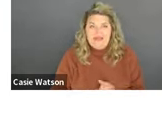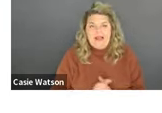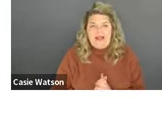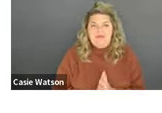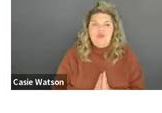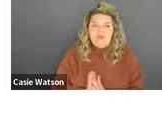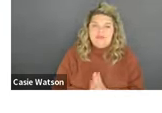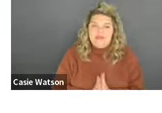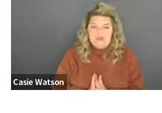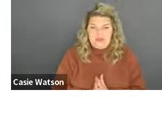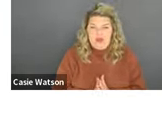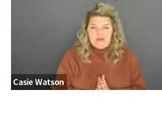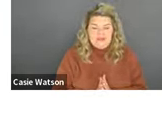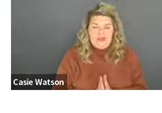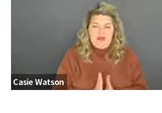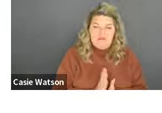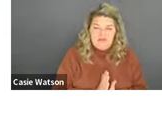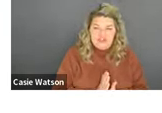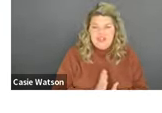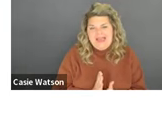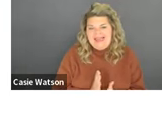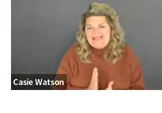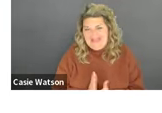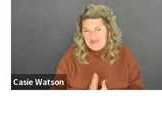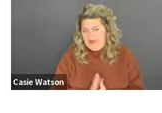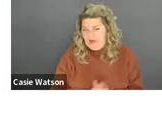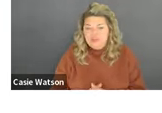meaning they have a dual sensory loss of vision and hearing,